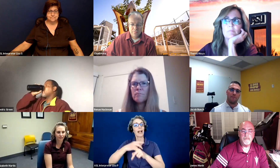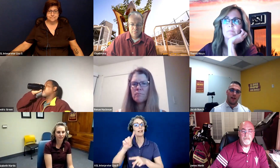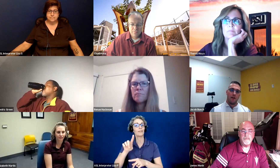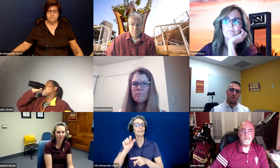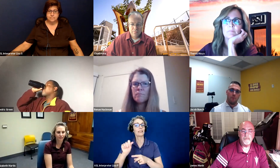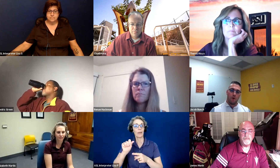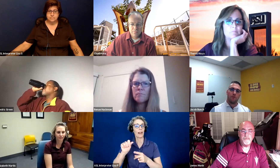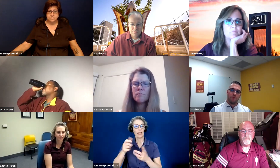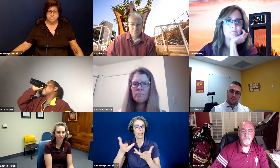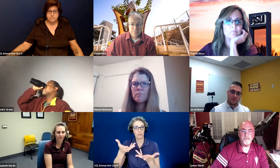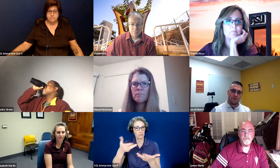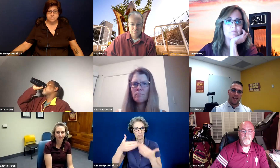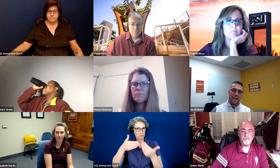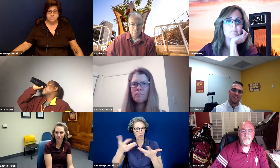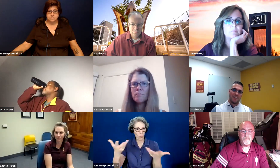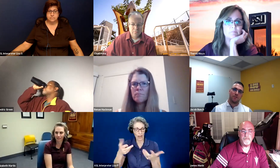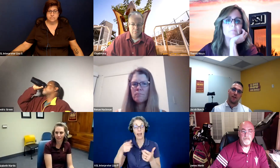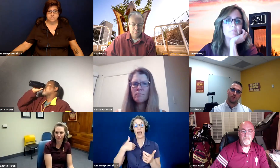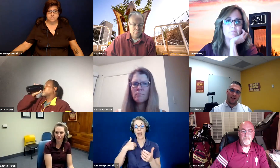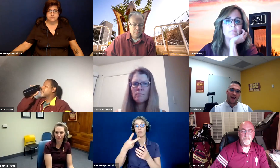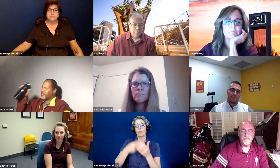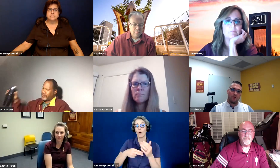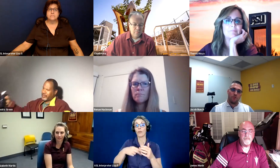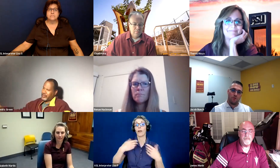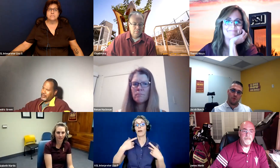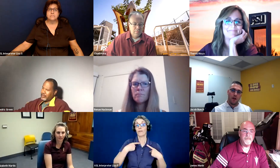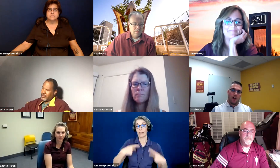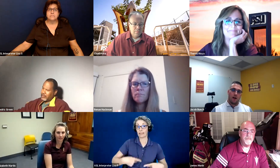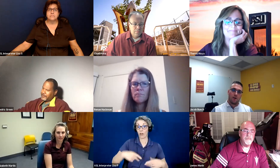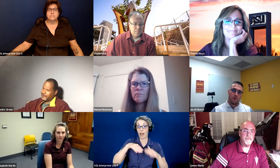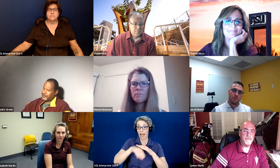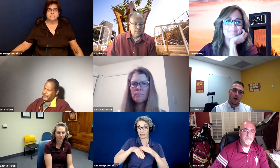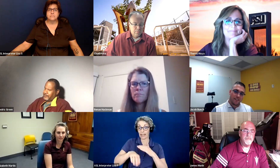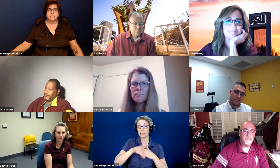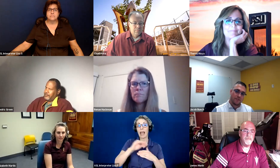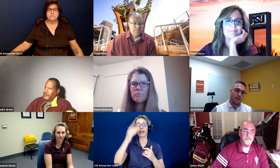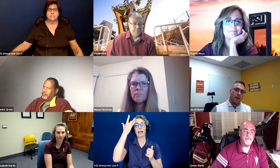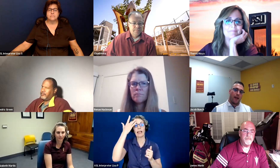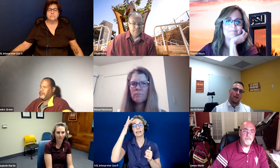have both physical and intellectual access to course content.